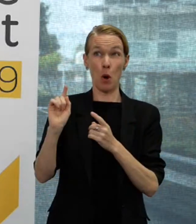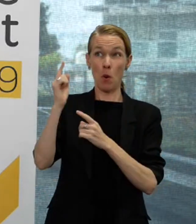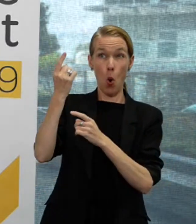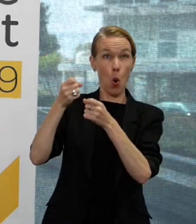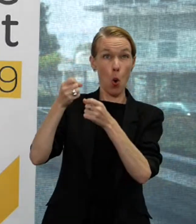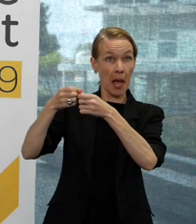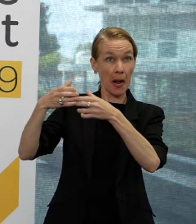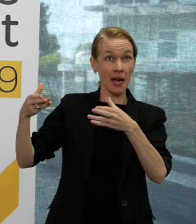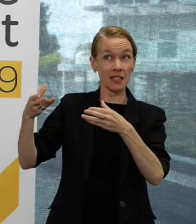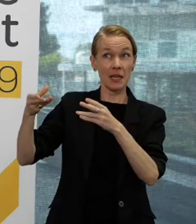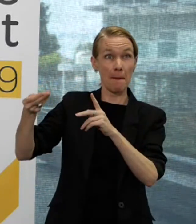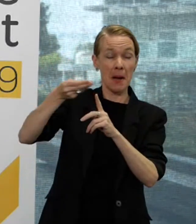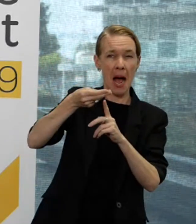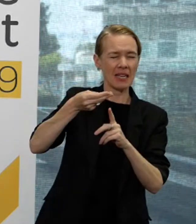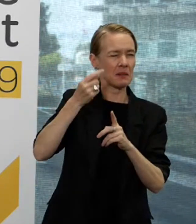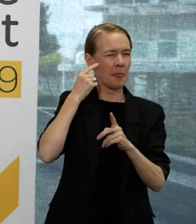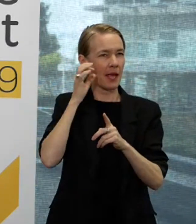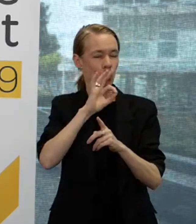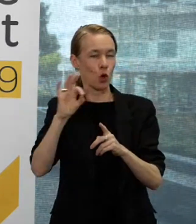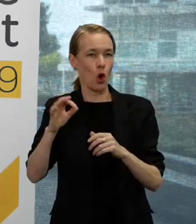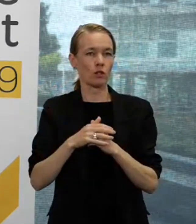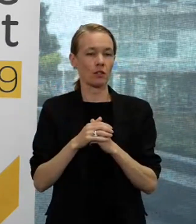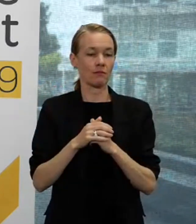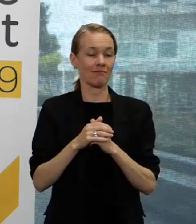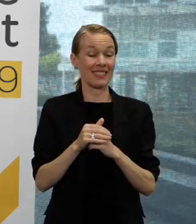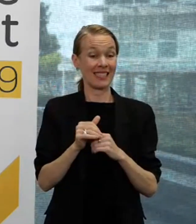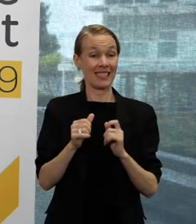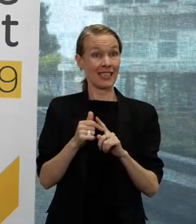We had a teleconference at 5:30 with the public health unit.